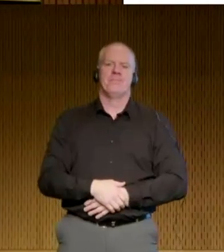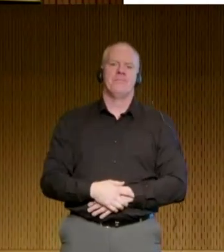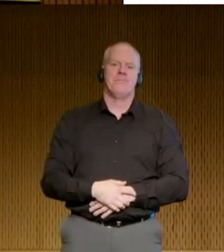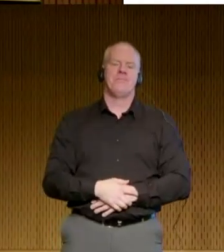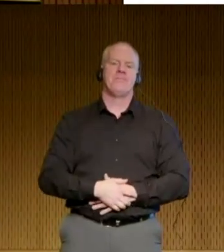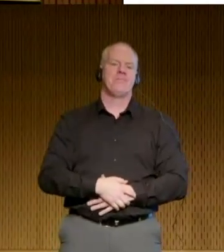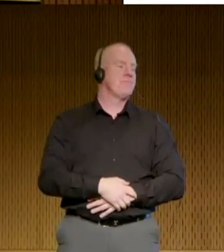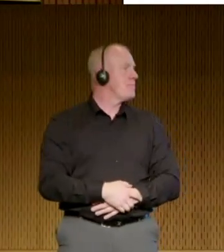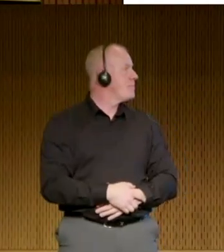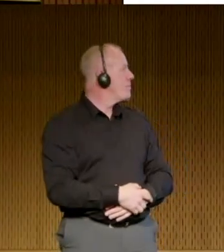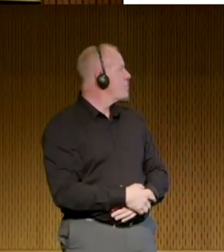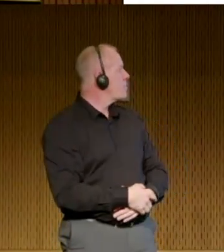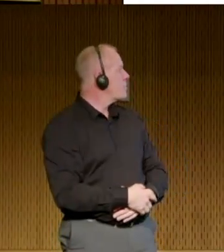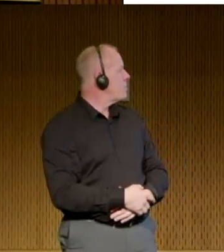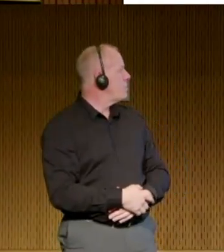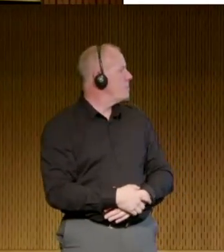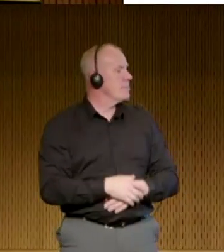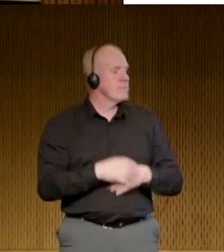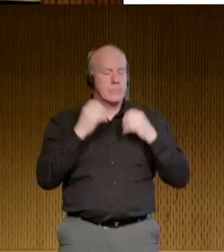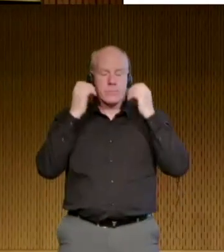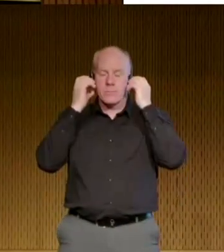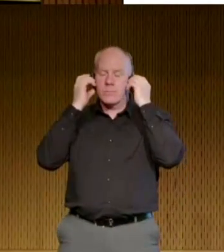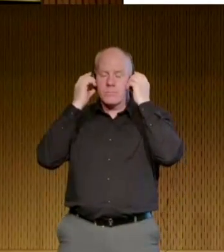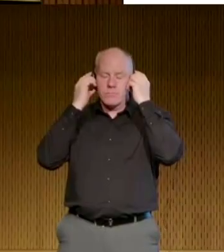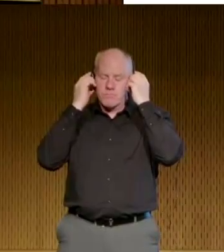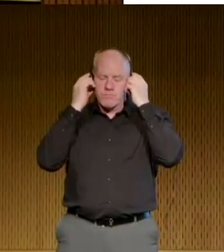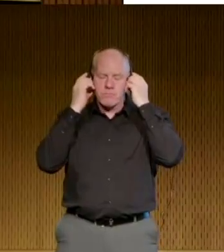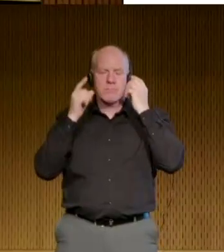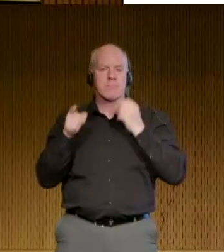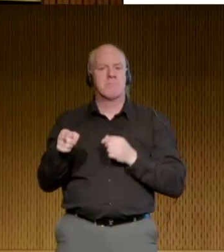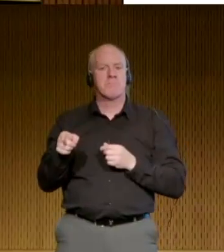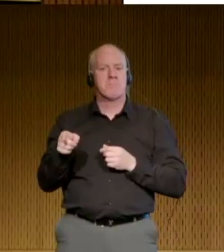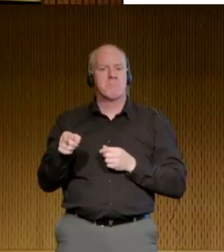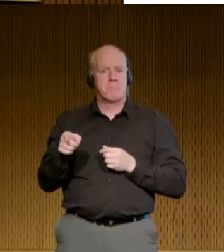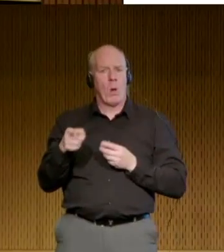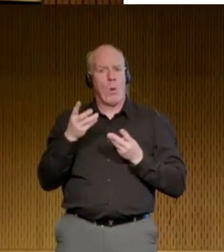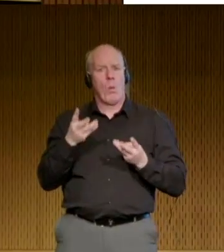So, if a learner decides that they would like learner support from us,